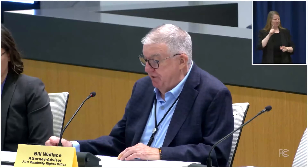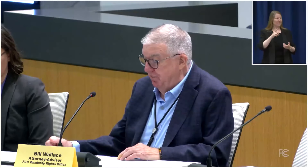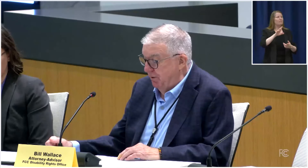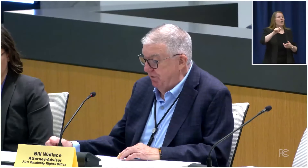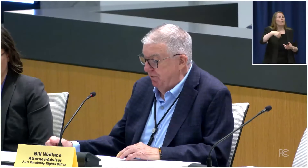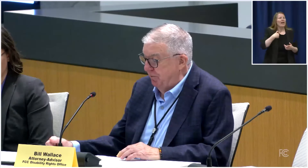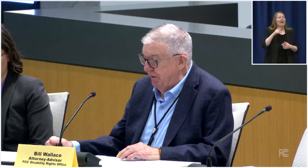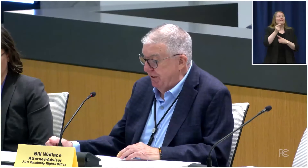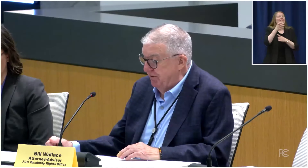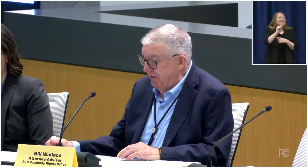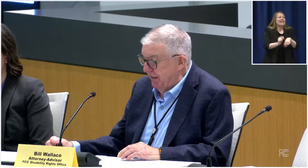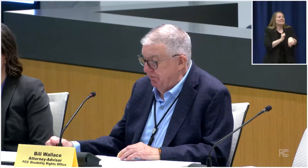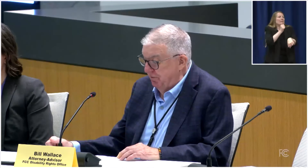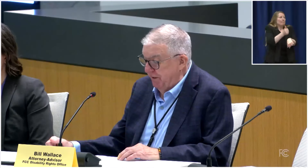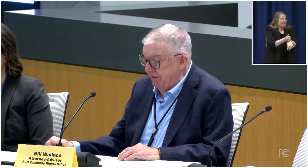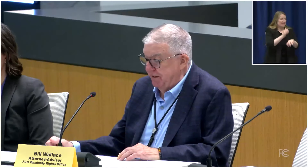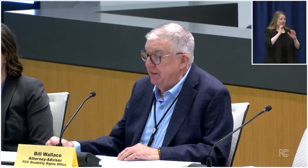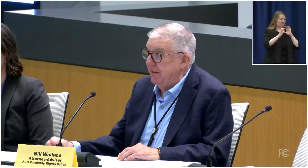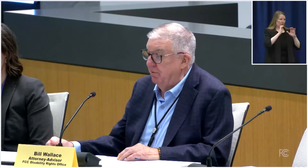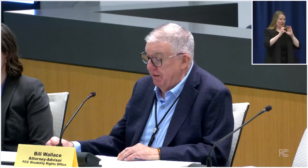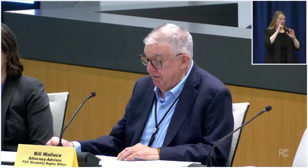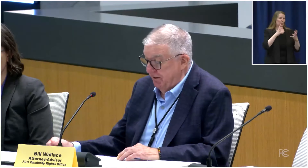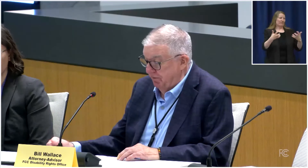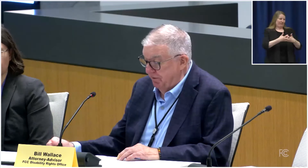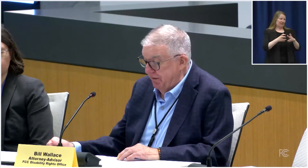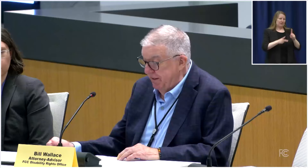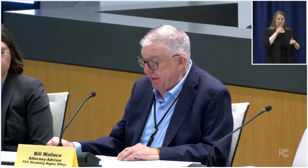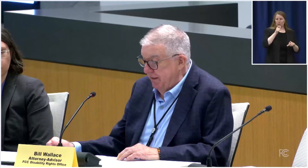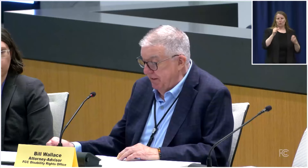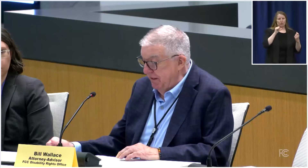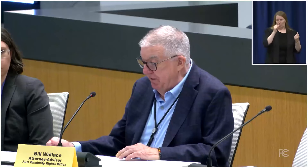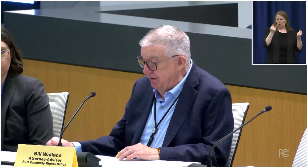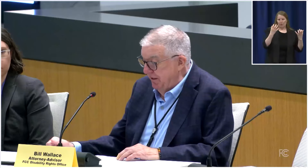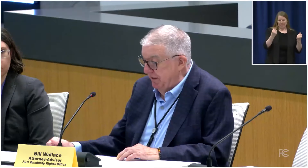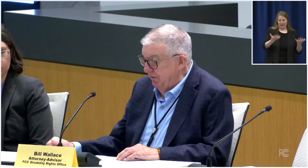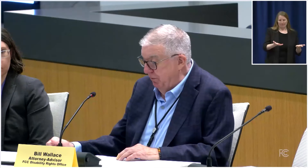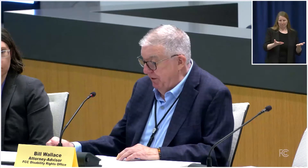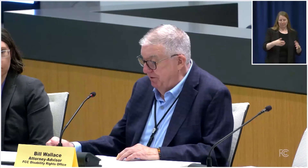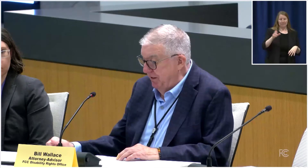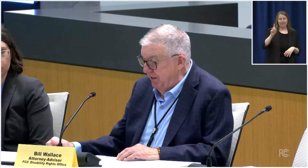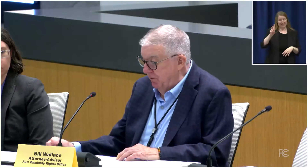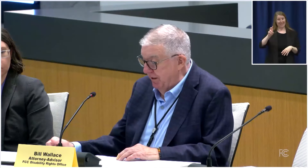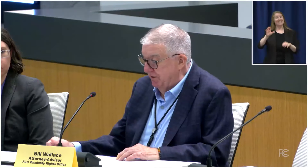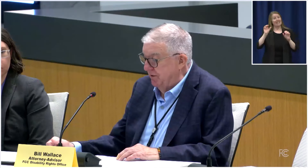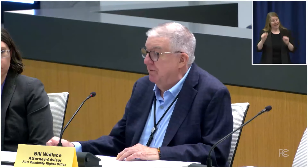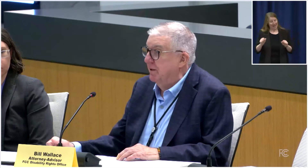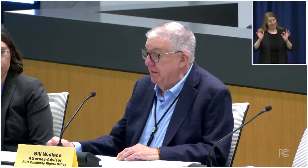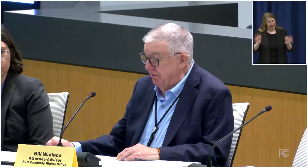NETWORKS WHICH ALREADY MADE THE CONVERSION TO IP TRANSMISSIONS WHILE DVC CANNOT REPLACE TTYS FOR